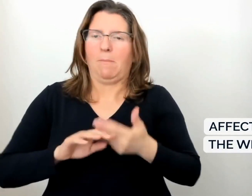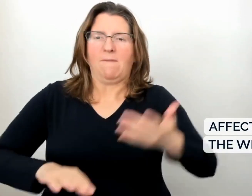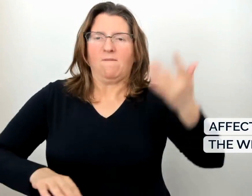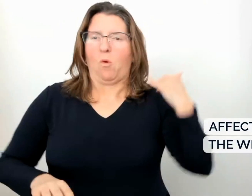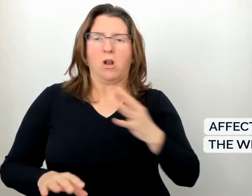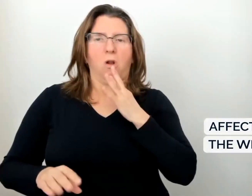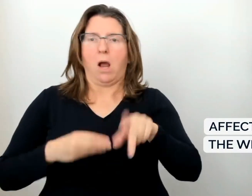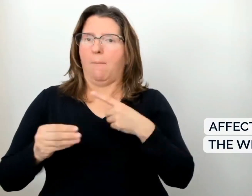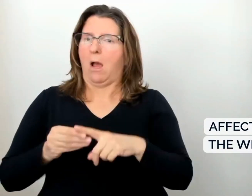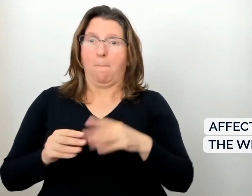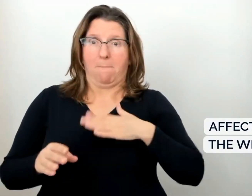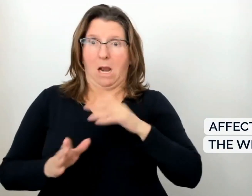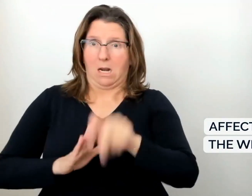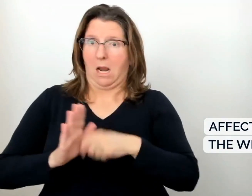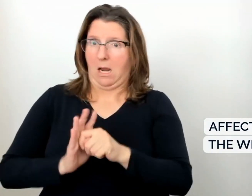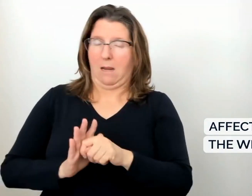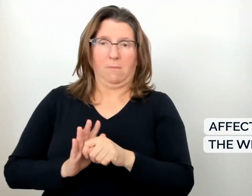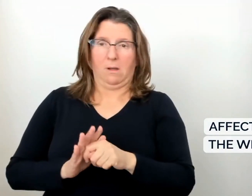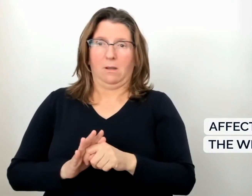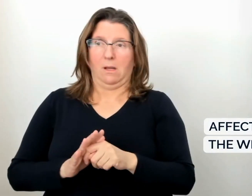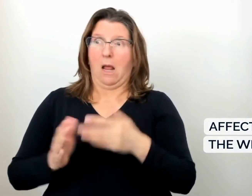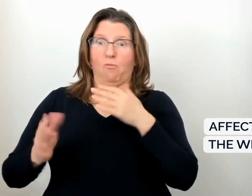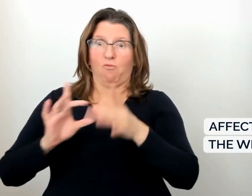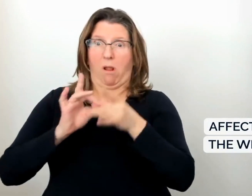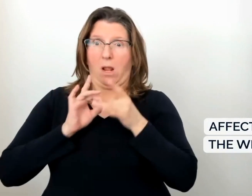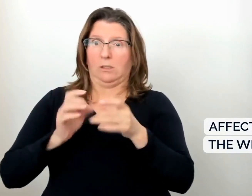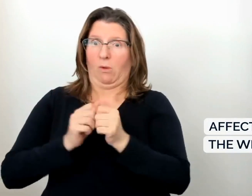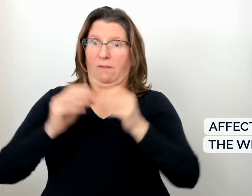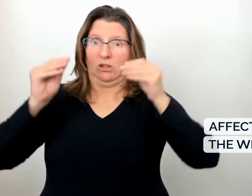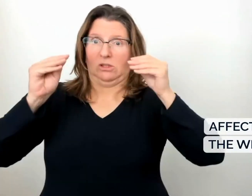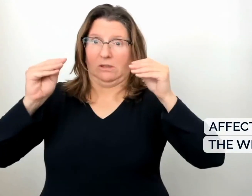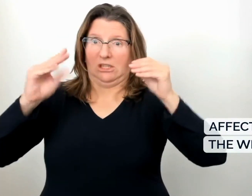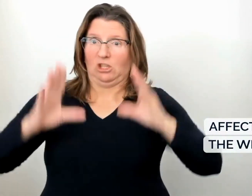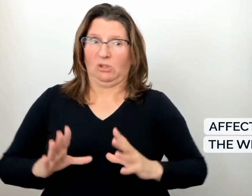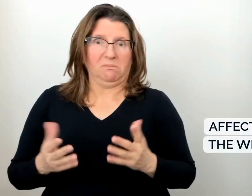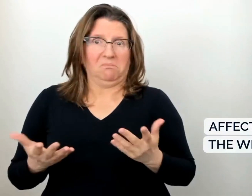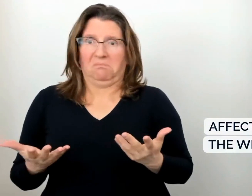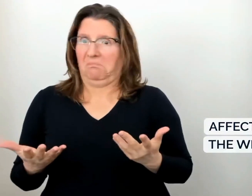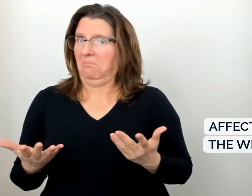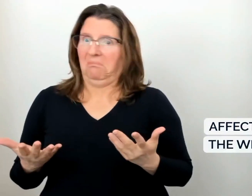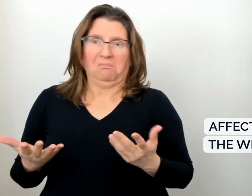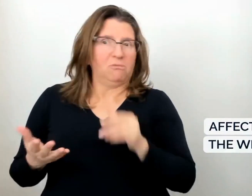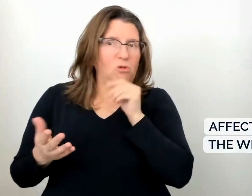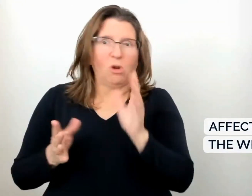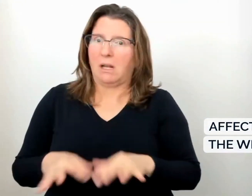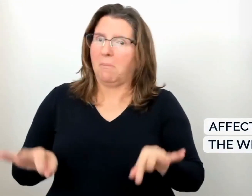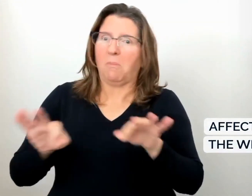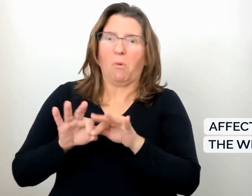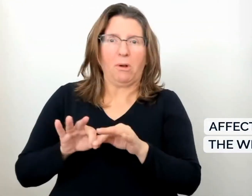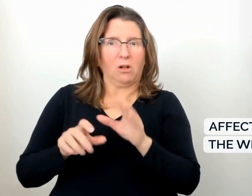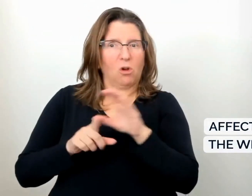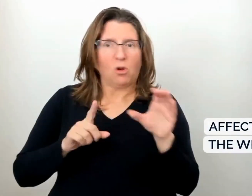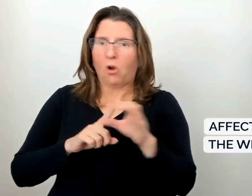Back in my day, back then, the relationship between student and teacher was not considered important at all.